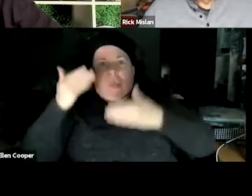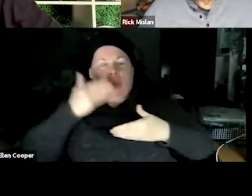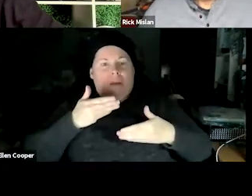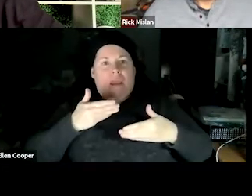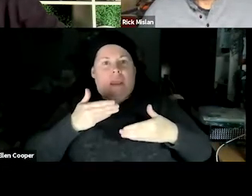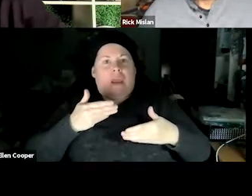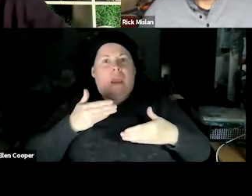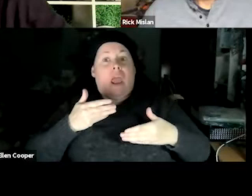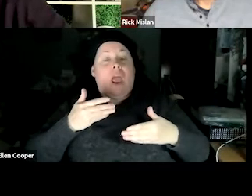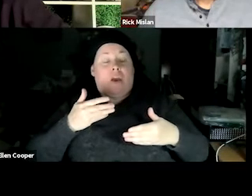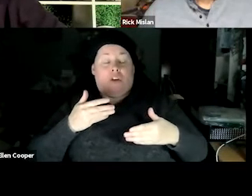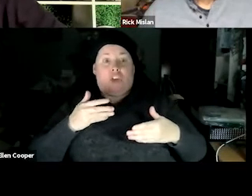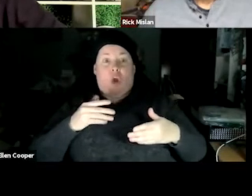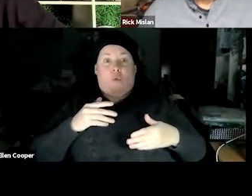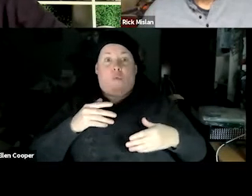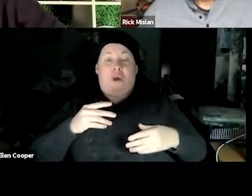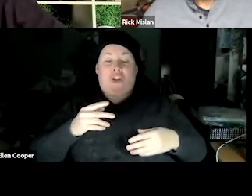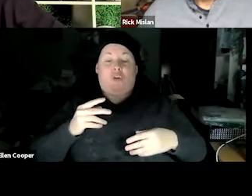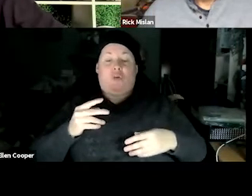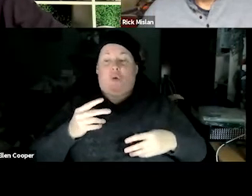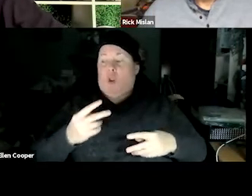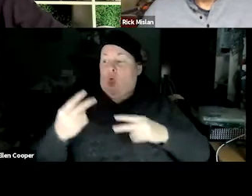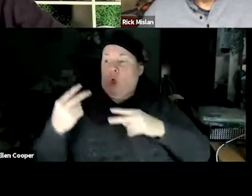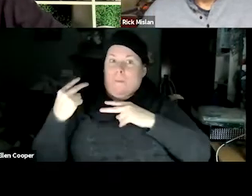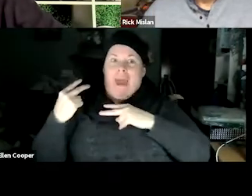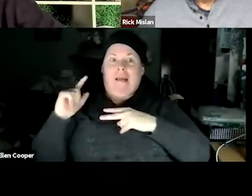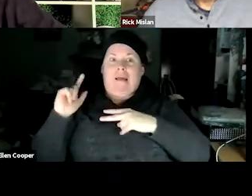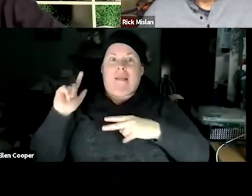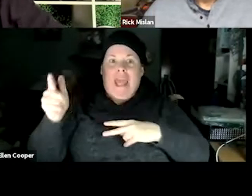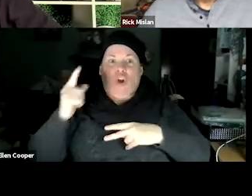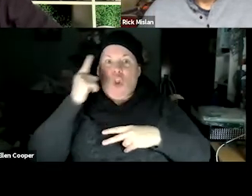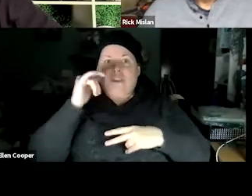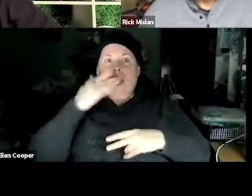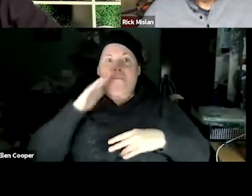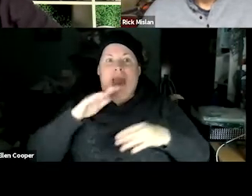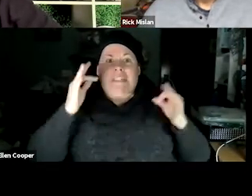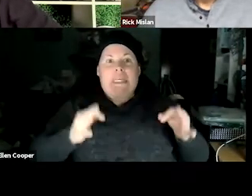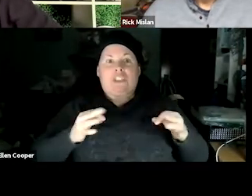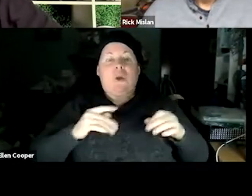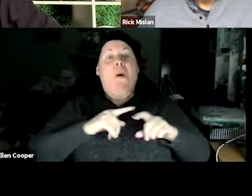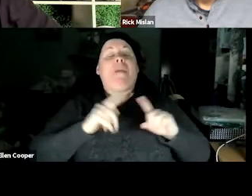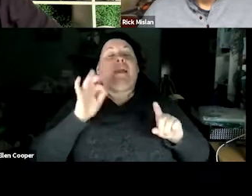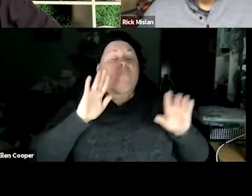in the full view of history, some incredibly poor decision making. But if you look at any of the decisions they made in the moment.